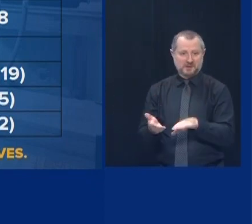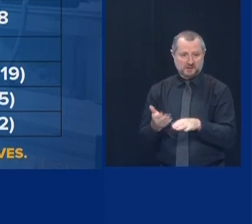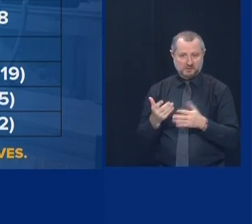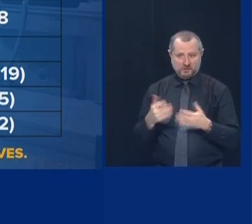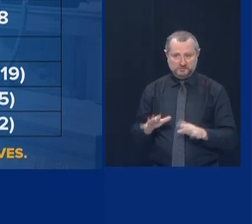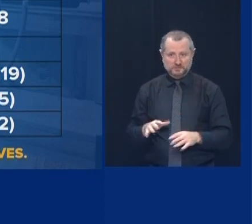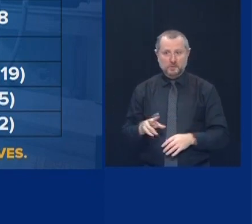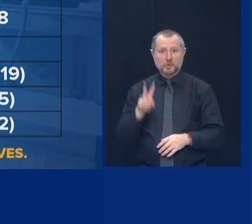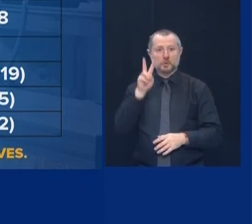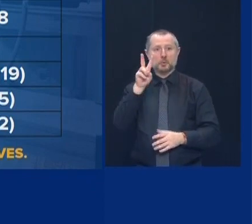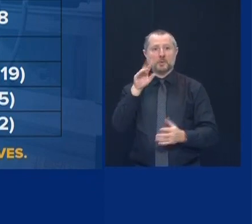CLUSTERS 2.7.Ñi